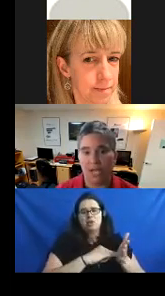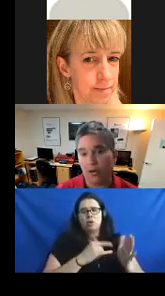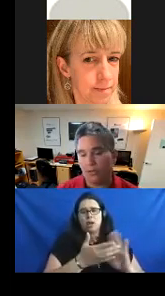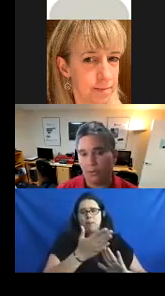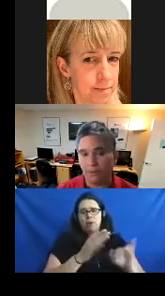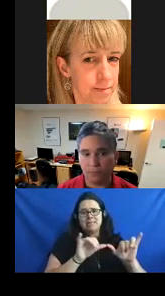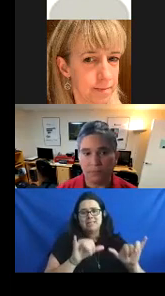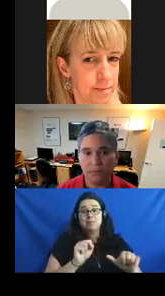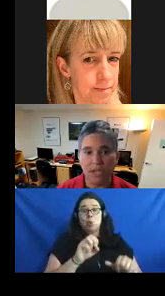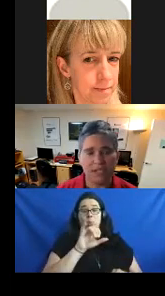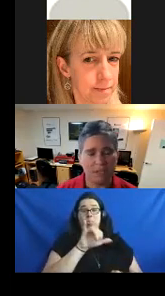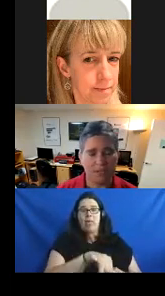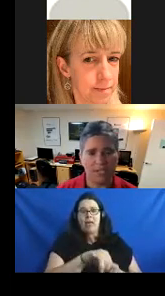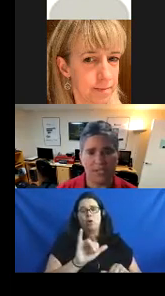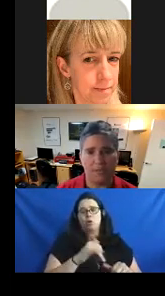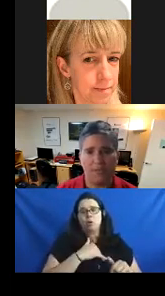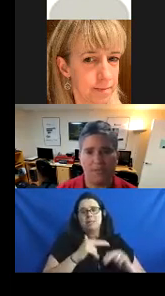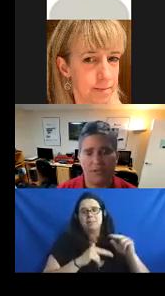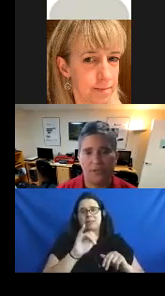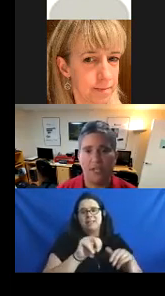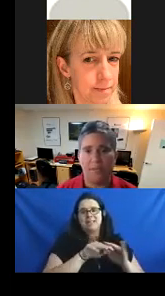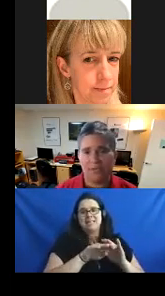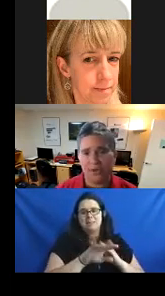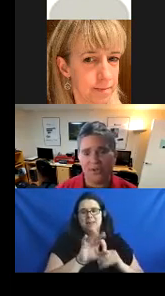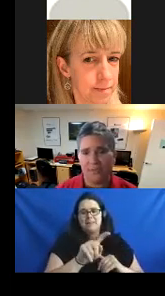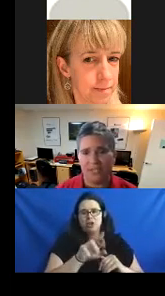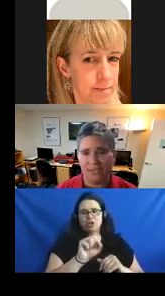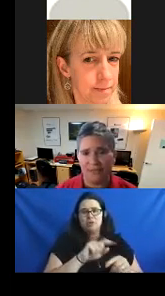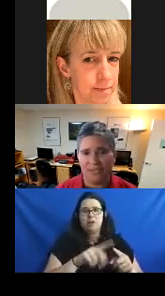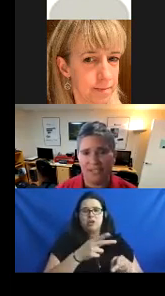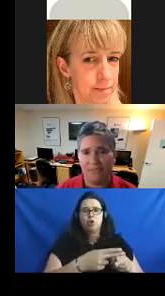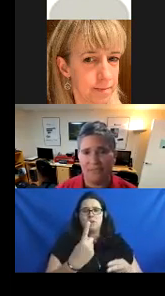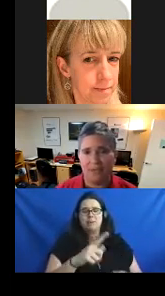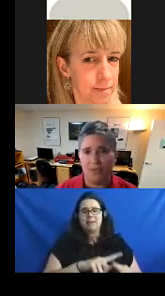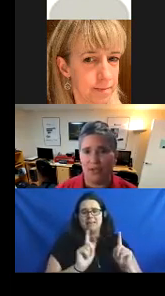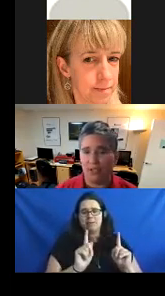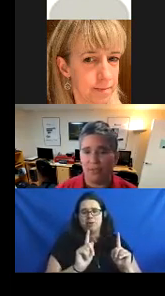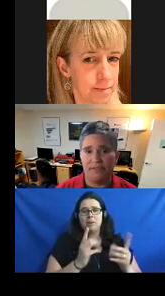CALLED SOMETHING IT DIFFERENT AND MAY WORK A LITTLE BIT